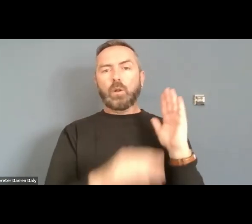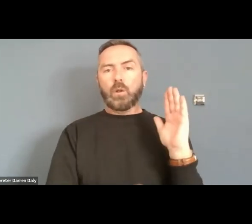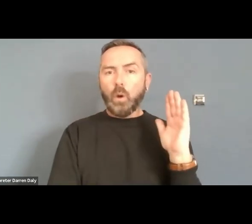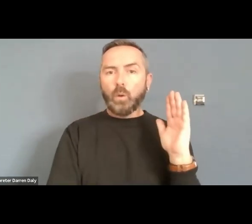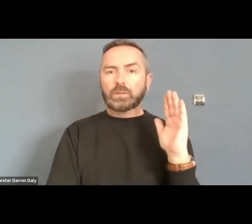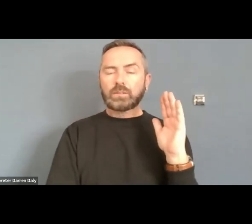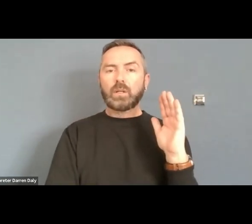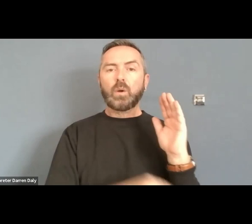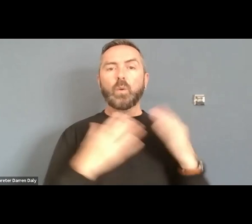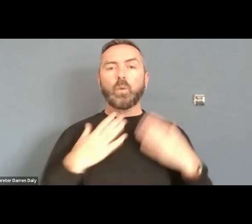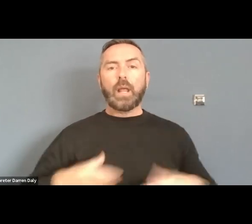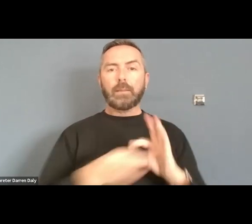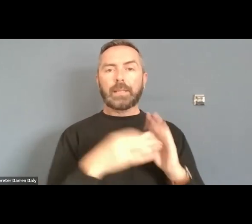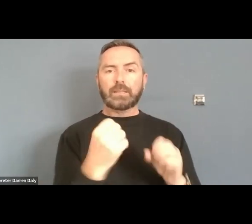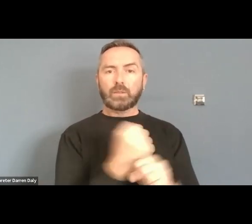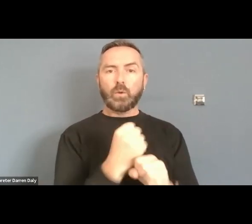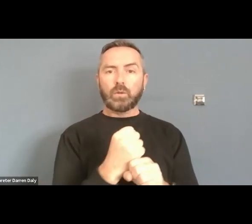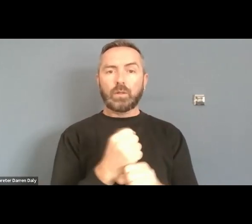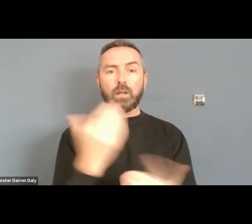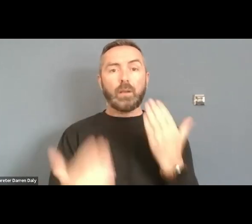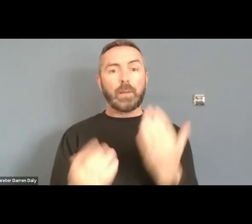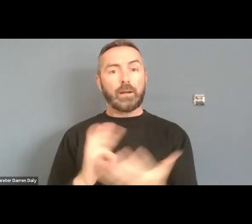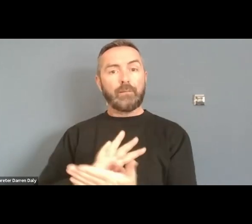This compares to 14% of those with no disability.